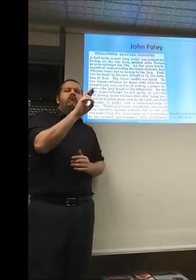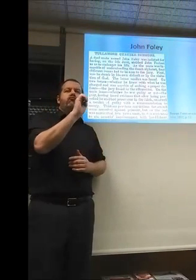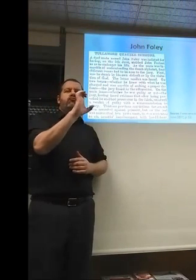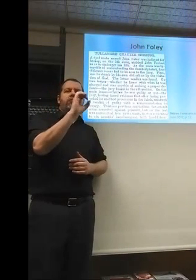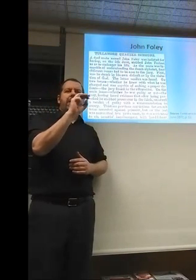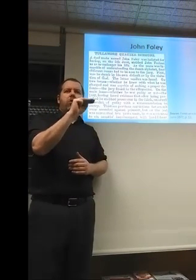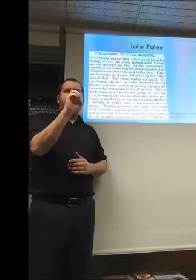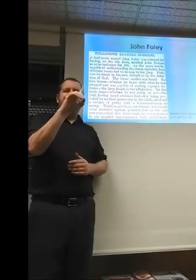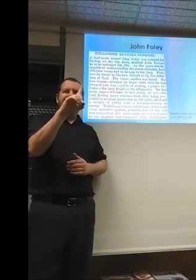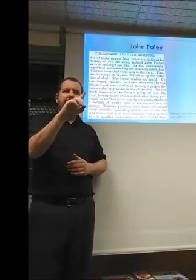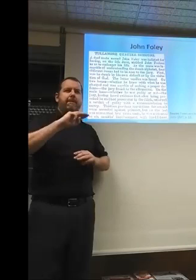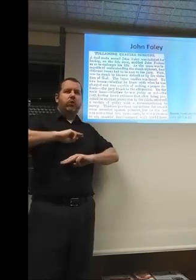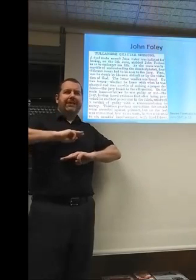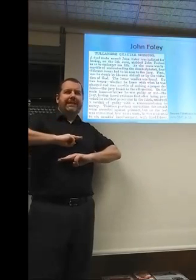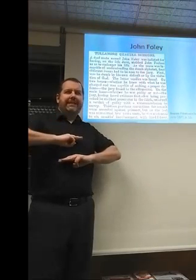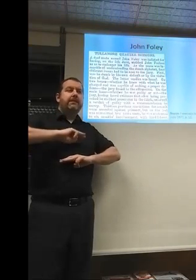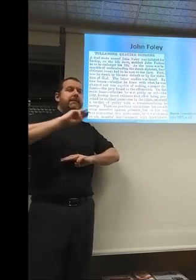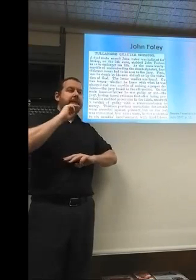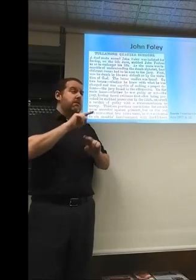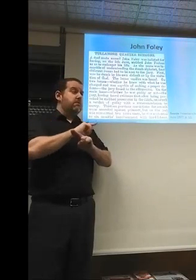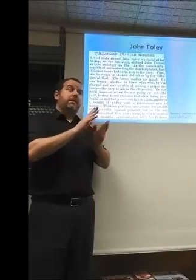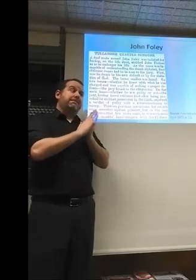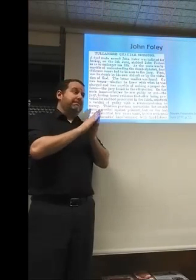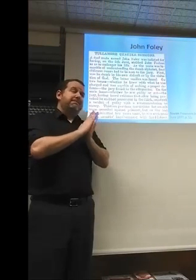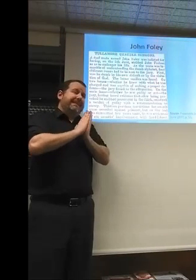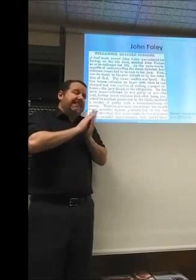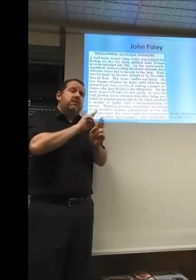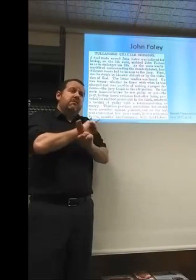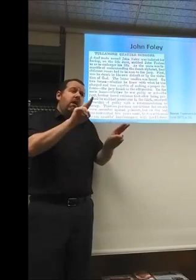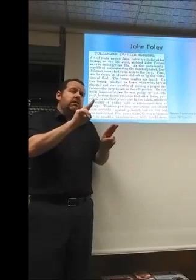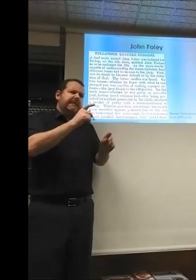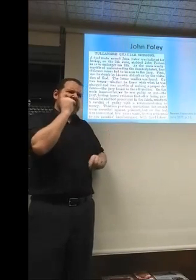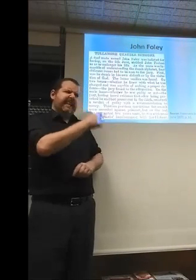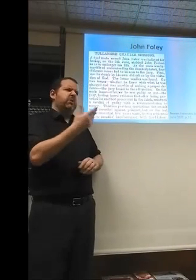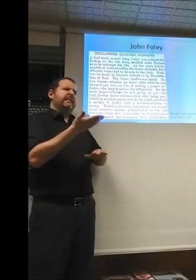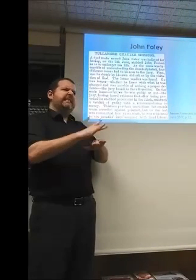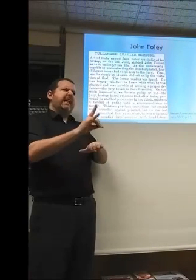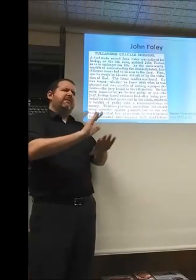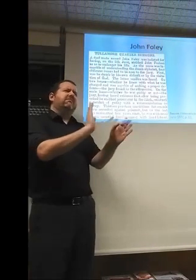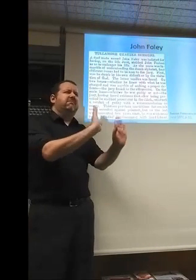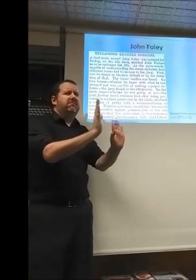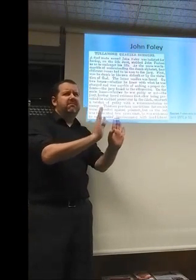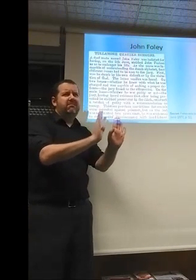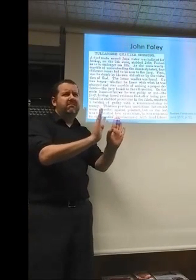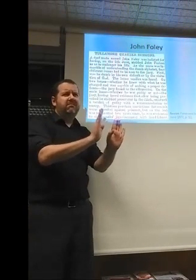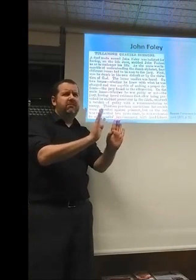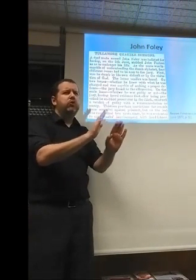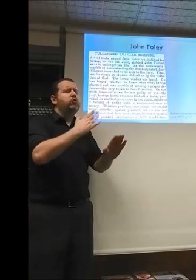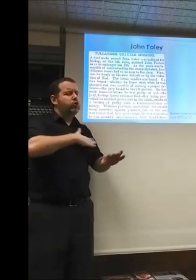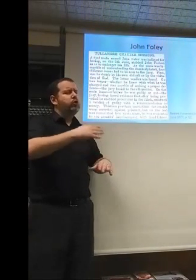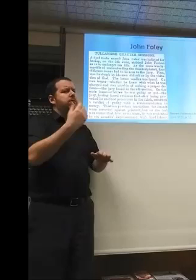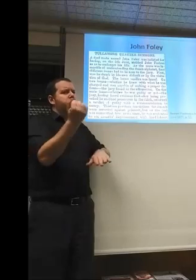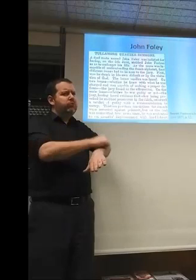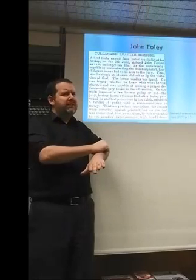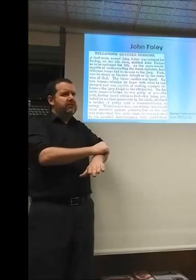And someone from the audience is saying that it’s the same for the homeless situation